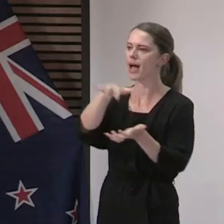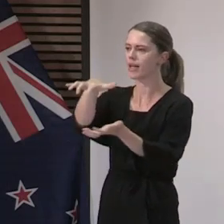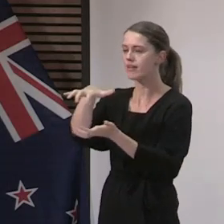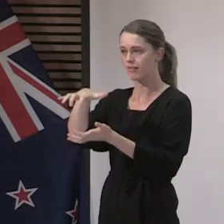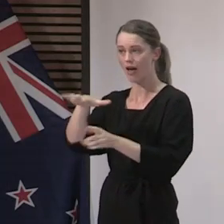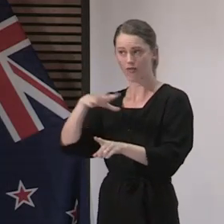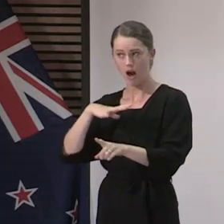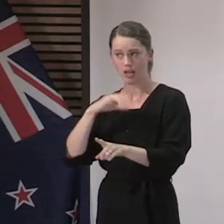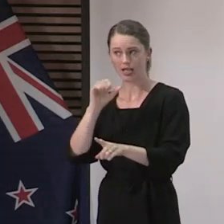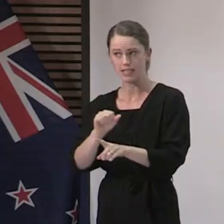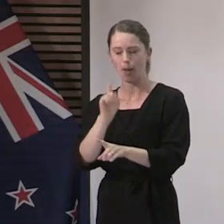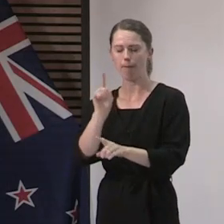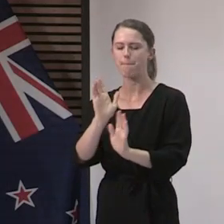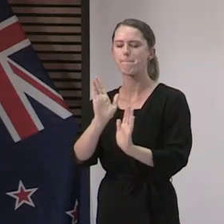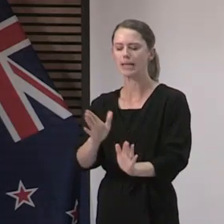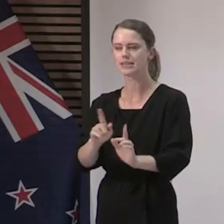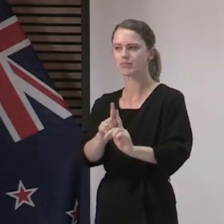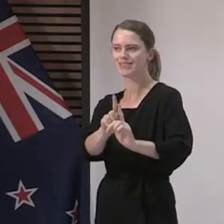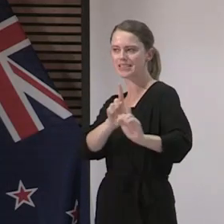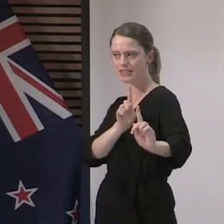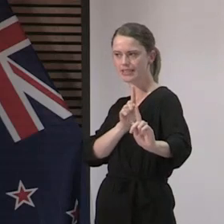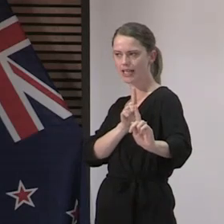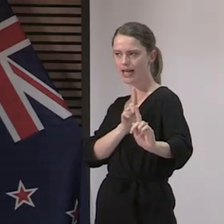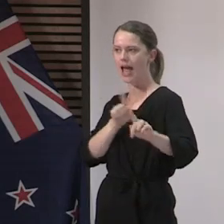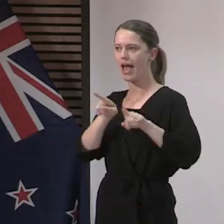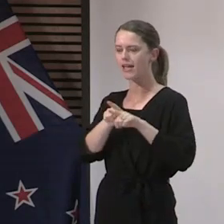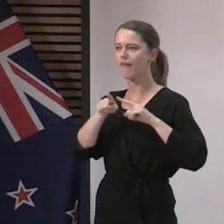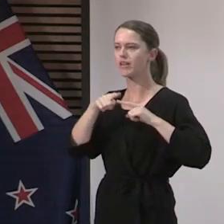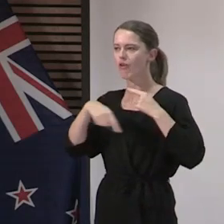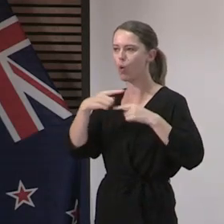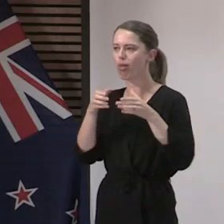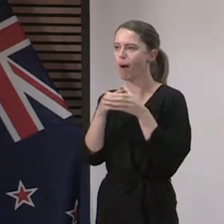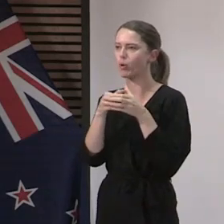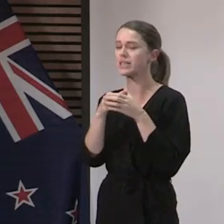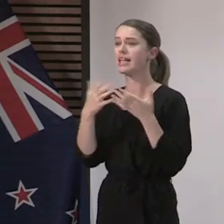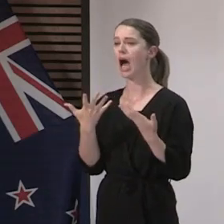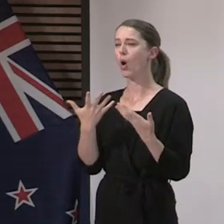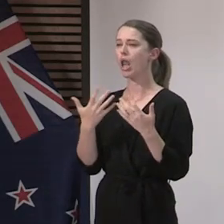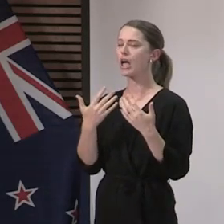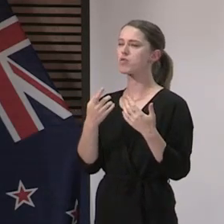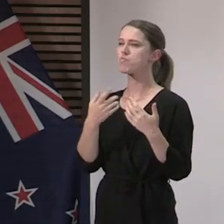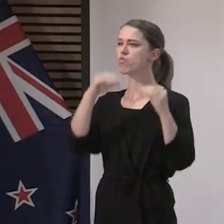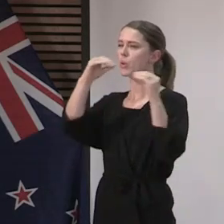premises to receive stock if necessary, but we ask that in